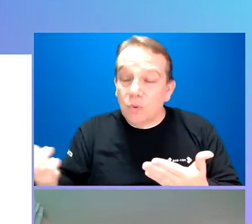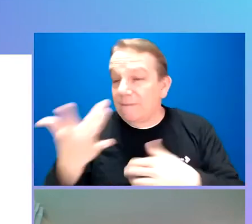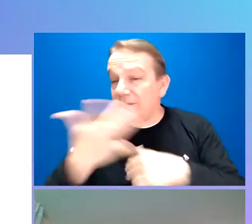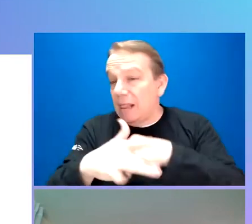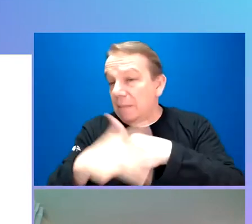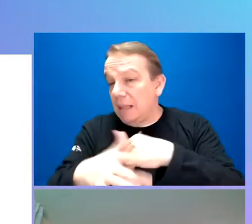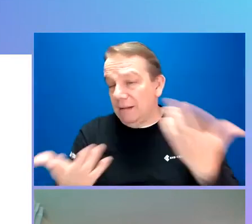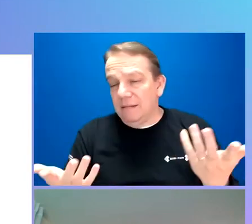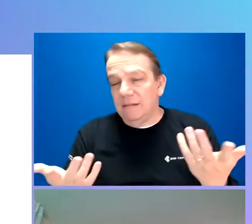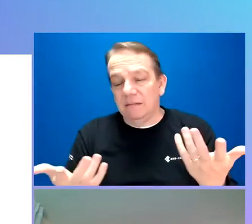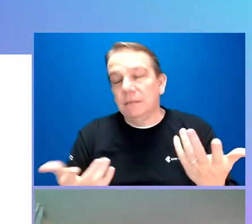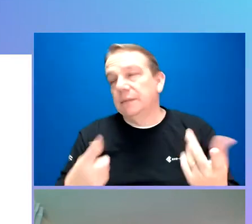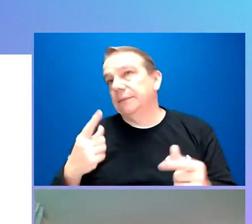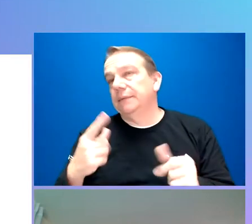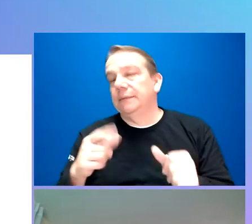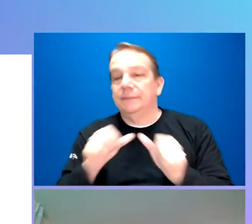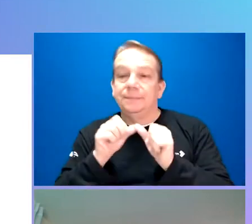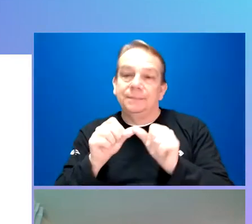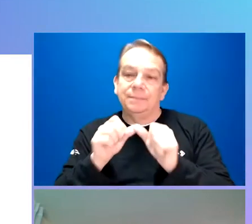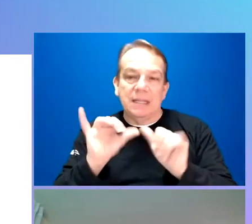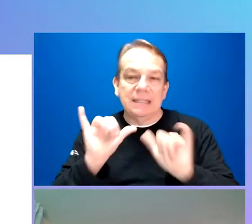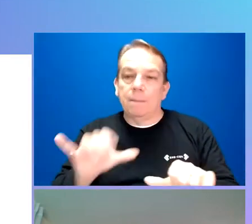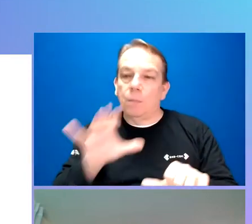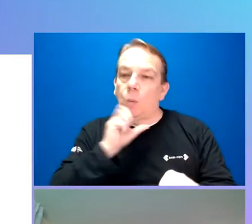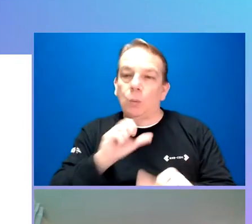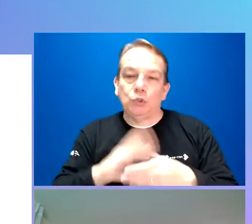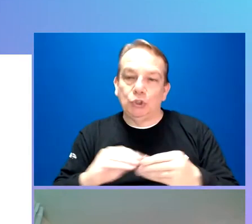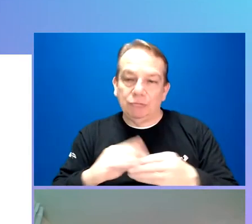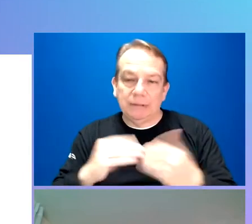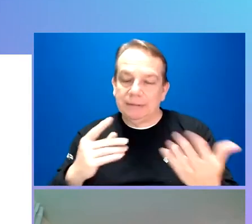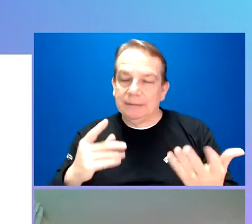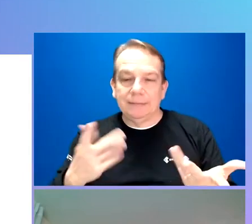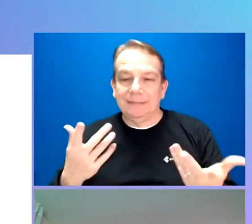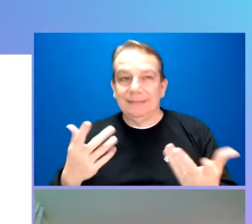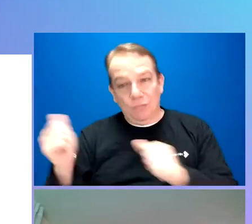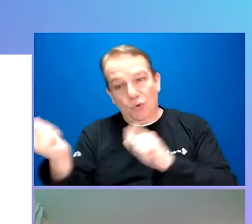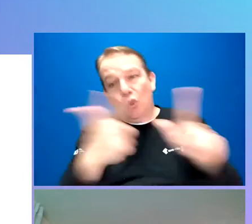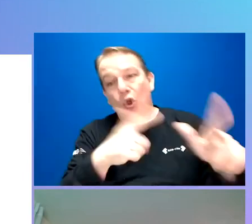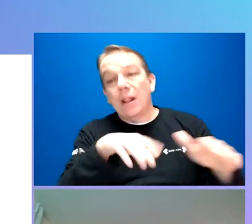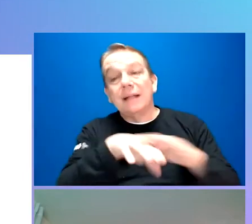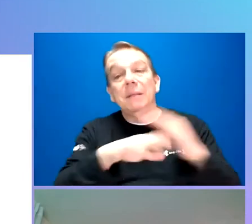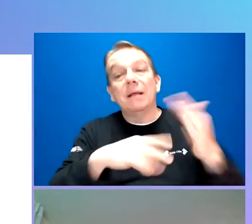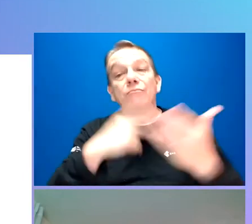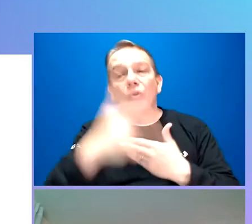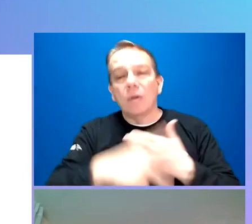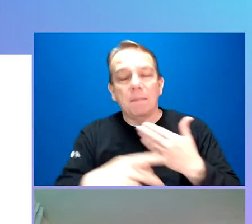ongoing story with all the accessibility programs I'm yet